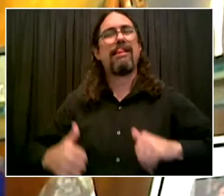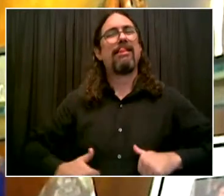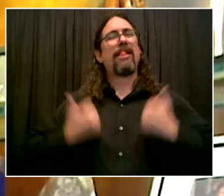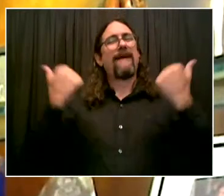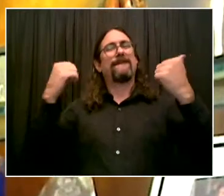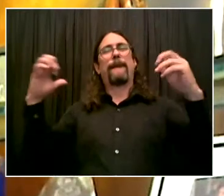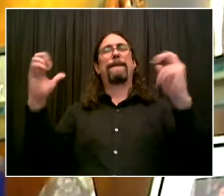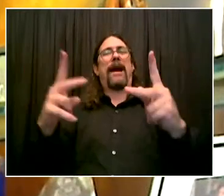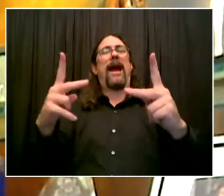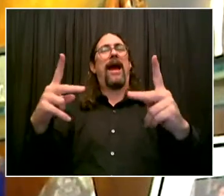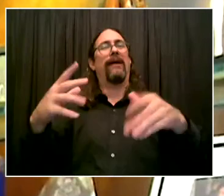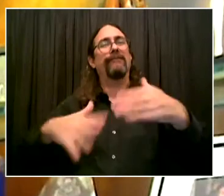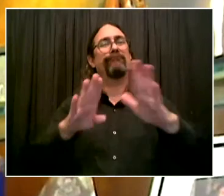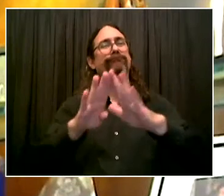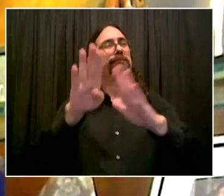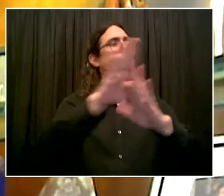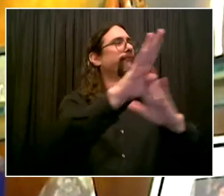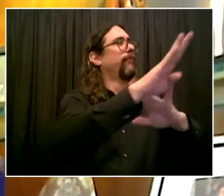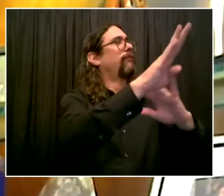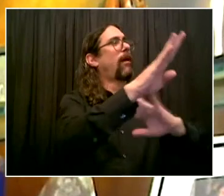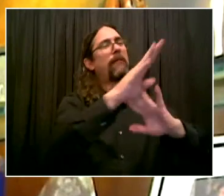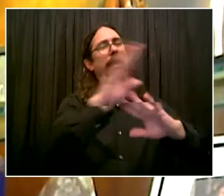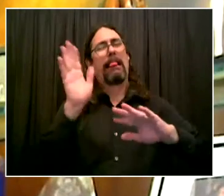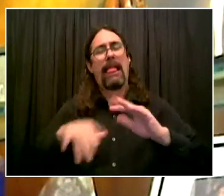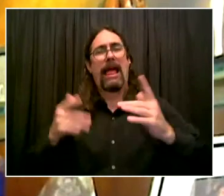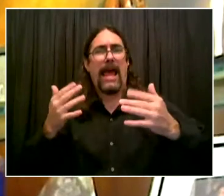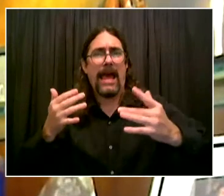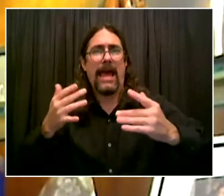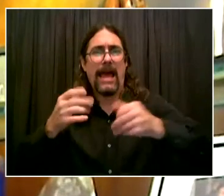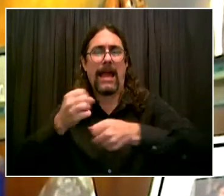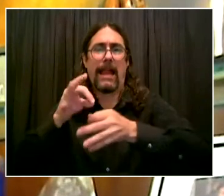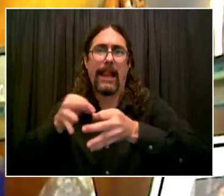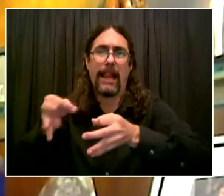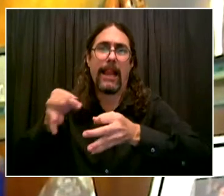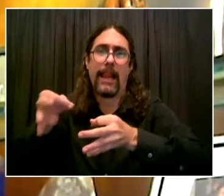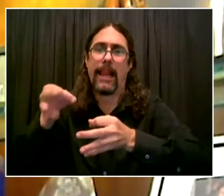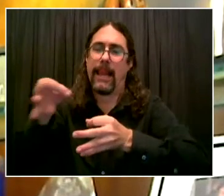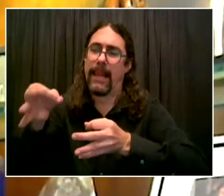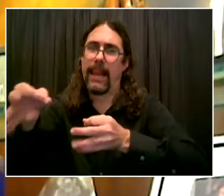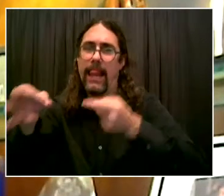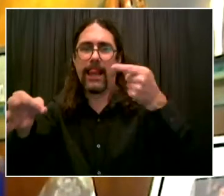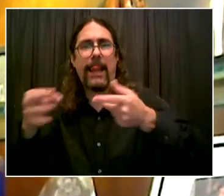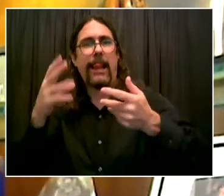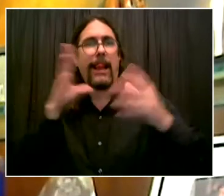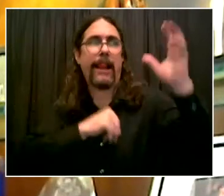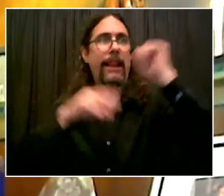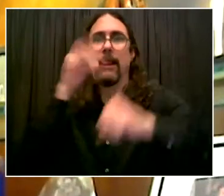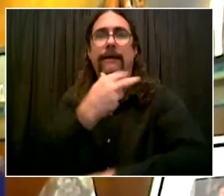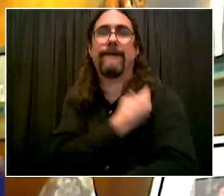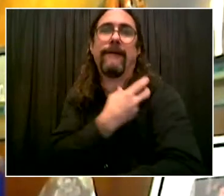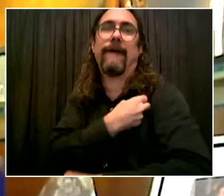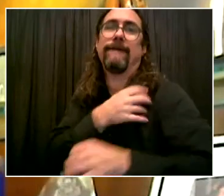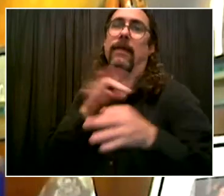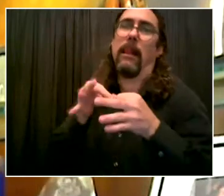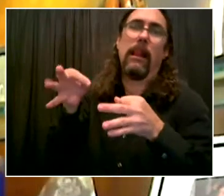AND I JUST HAVE TO SAY MR. MAYOR THAT IT HAS BEEN A GOOD FEW WEEKS. WE WERE ABLE TO